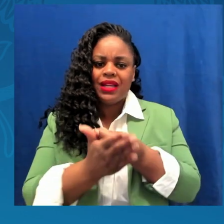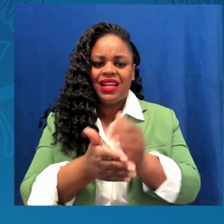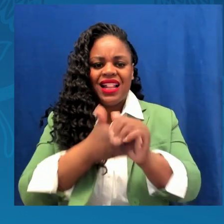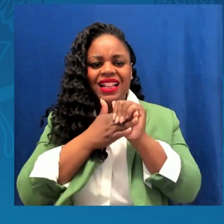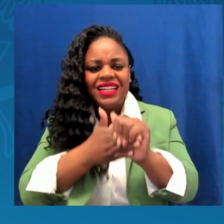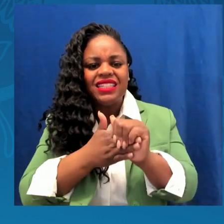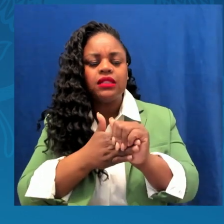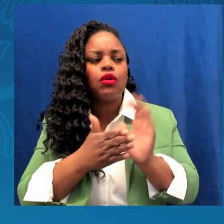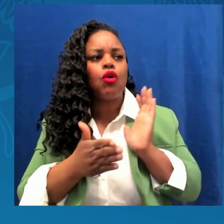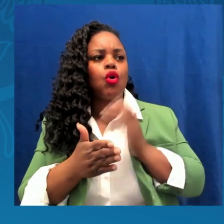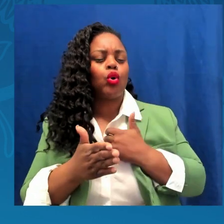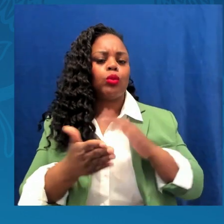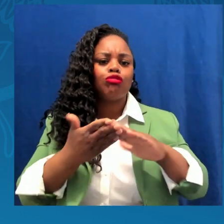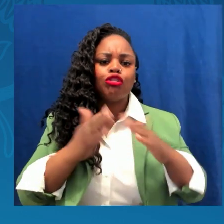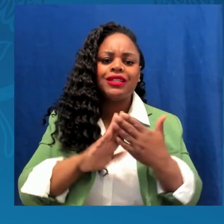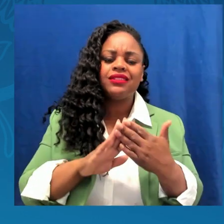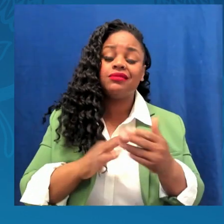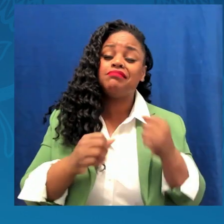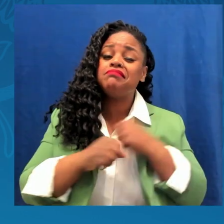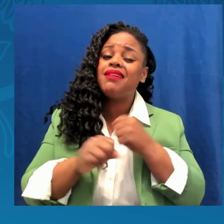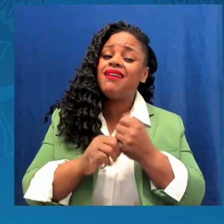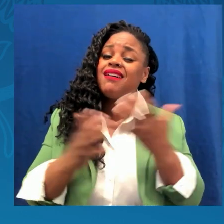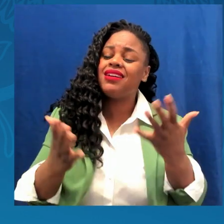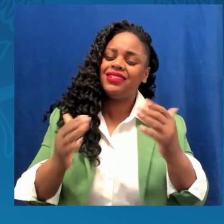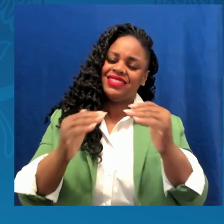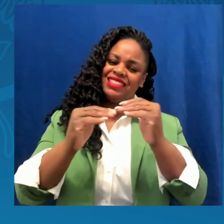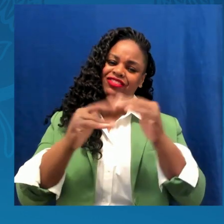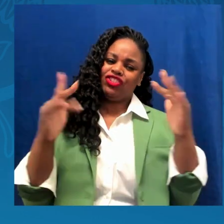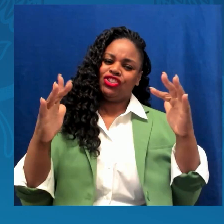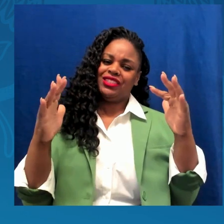of diverse talent and talent pipelines that advance our country for.